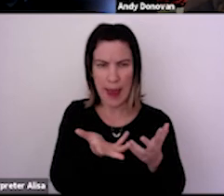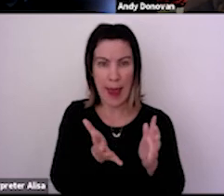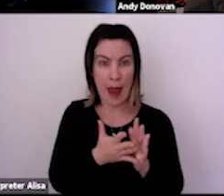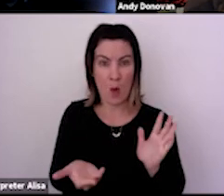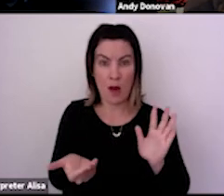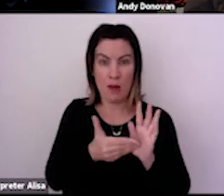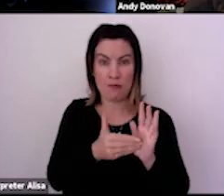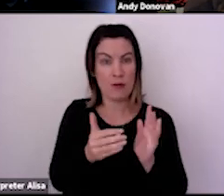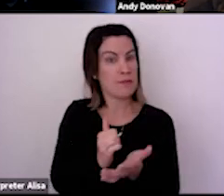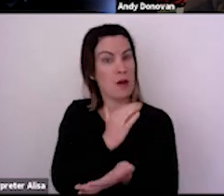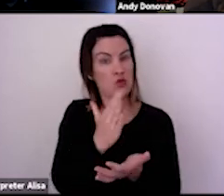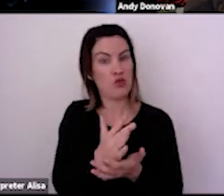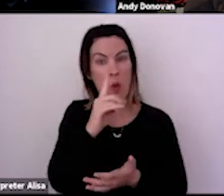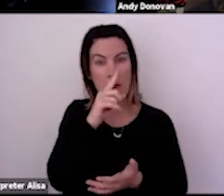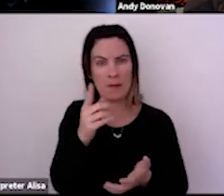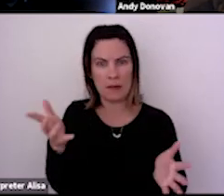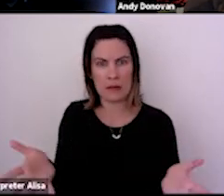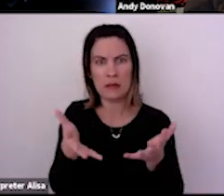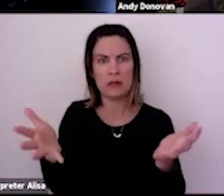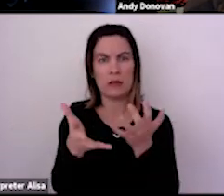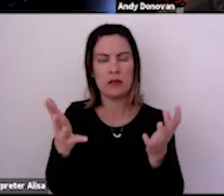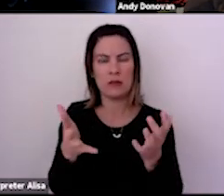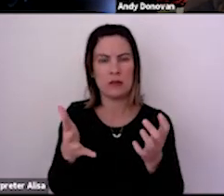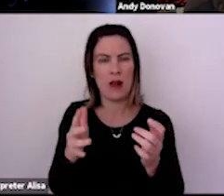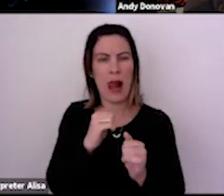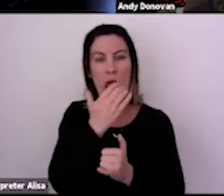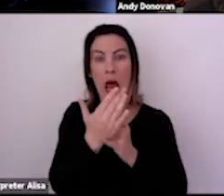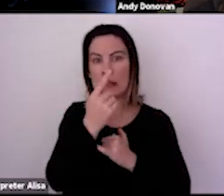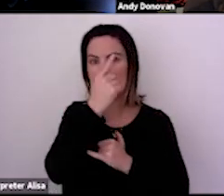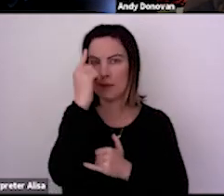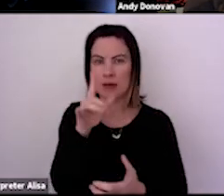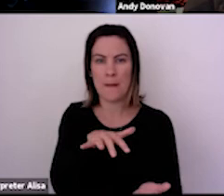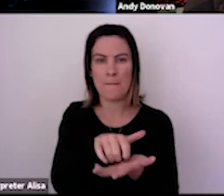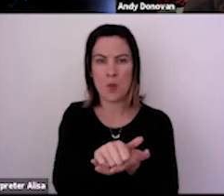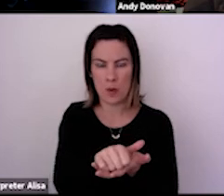actually push those last-minute bookings because they won't necessarily come through in the way